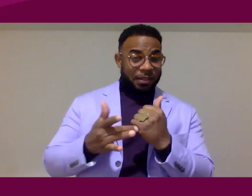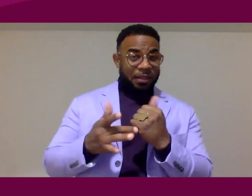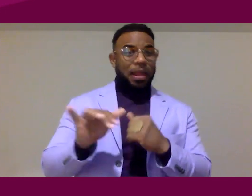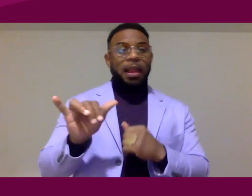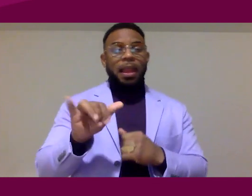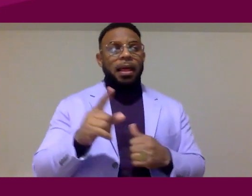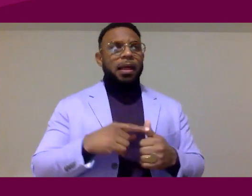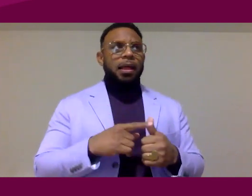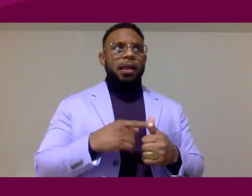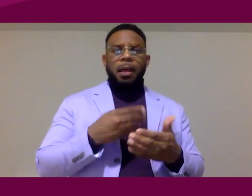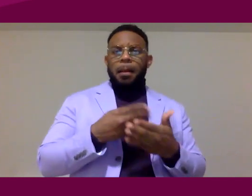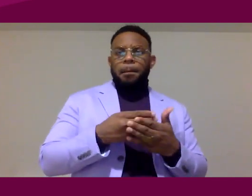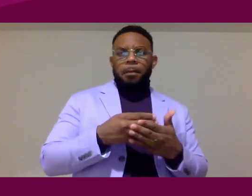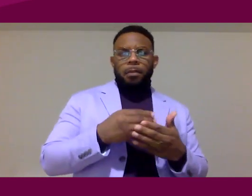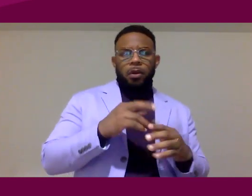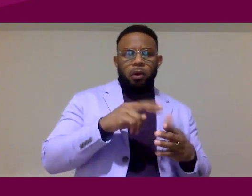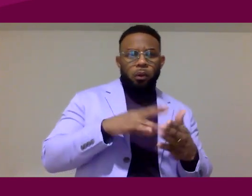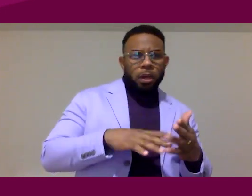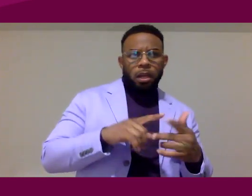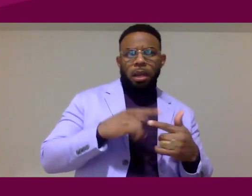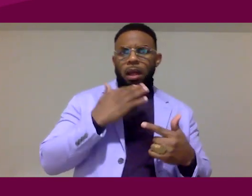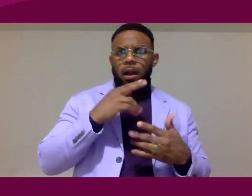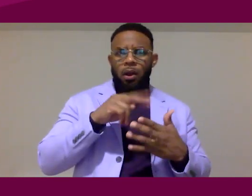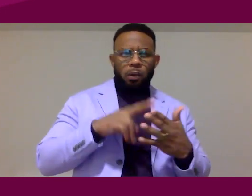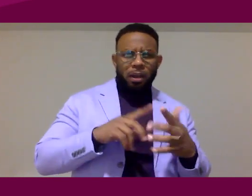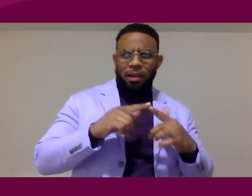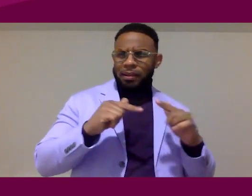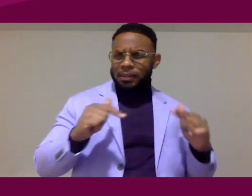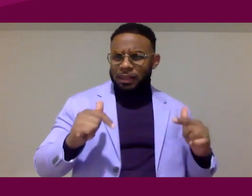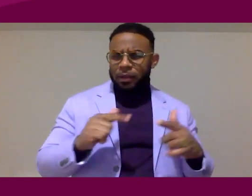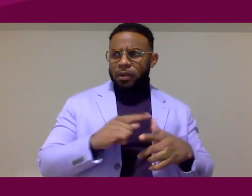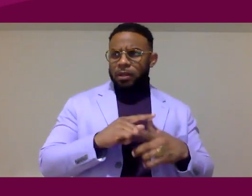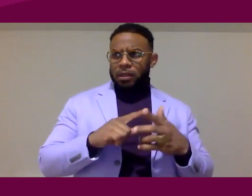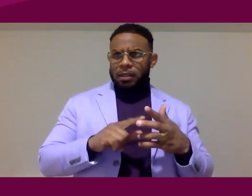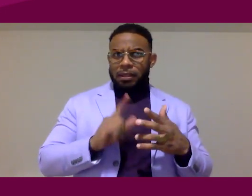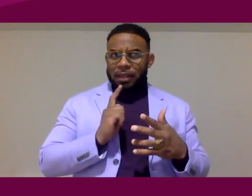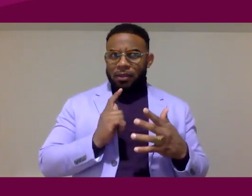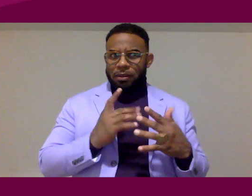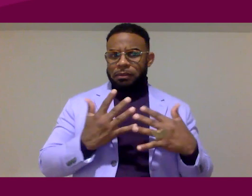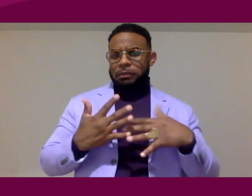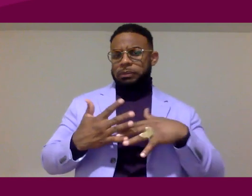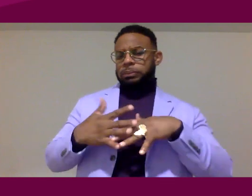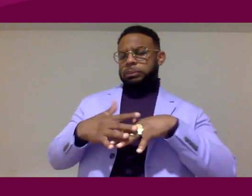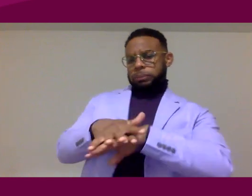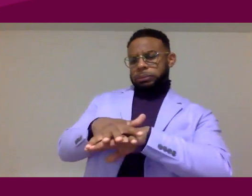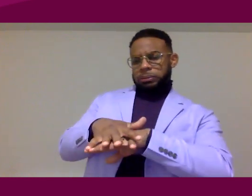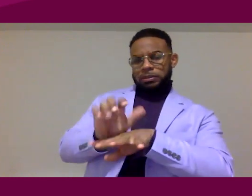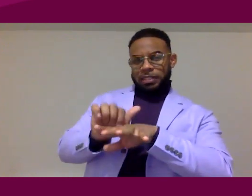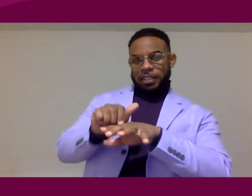like money readers or color readers, et cetera, that were integrated into smartphones.